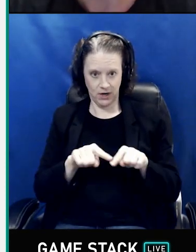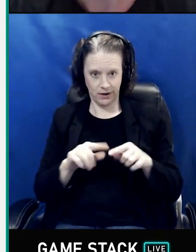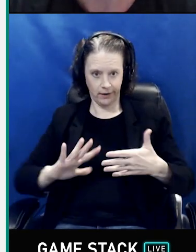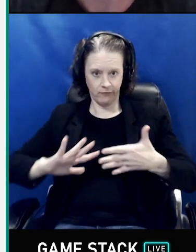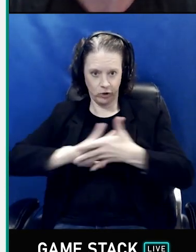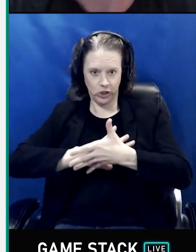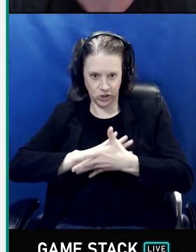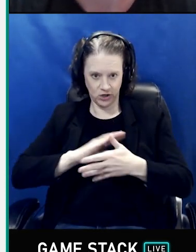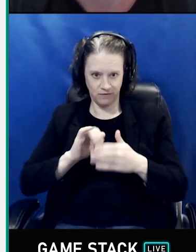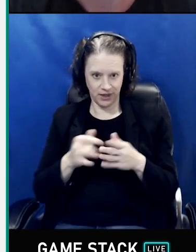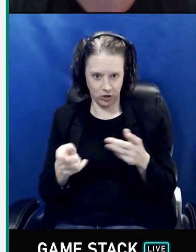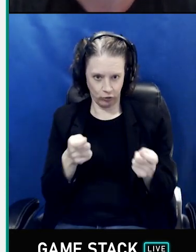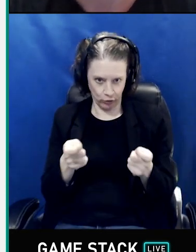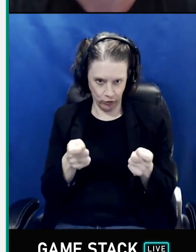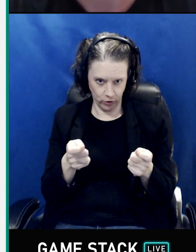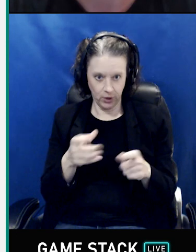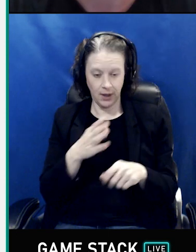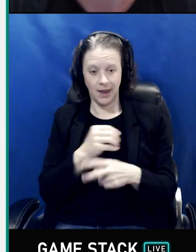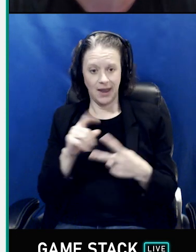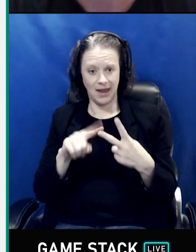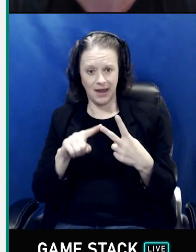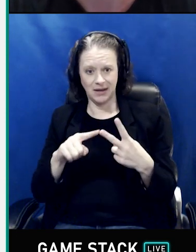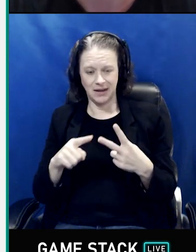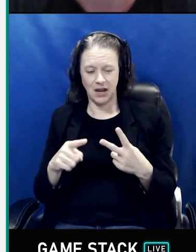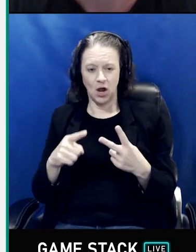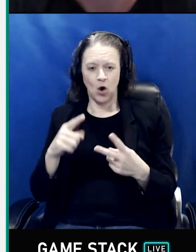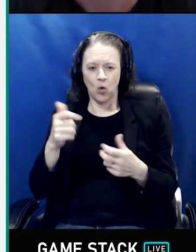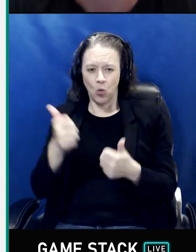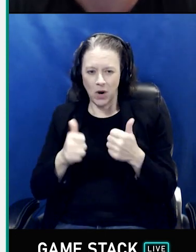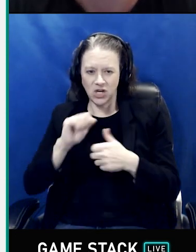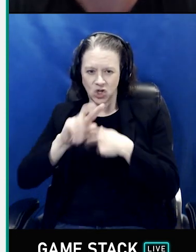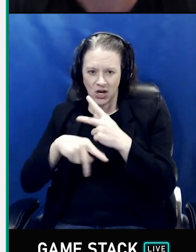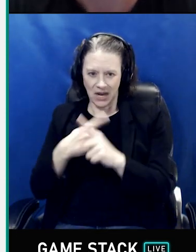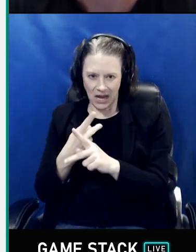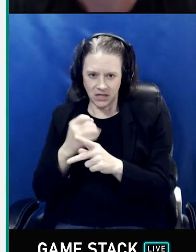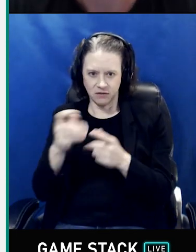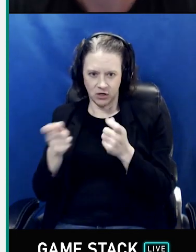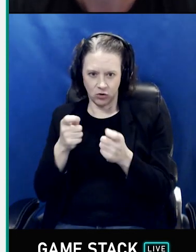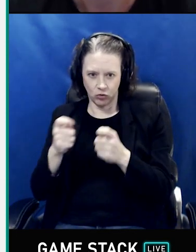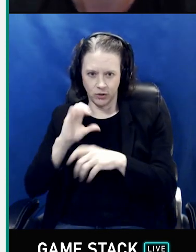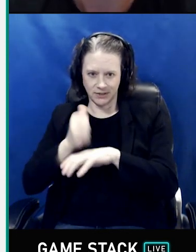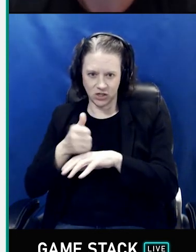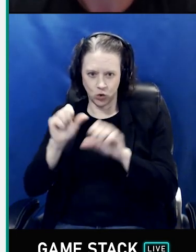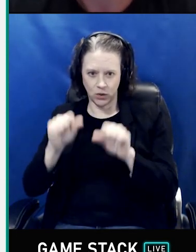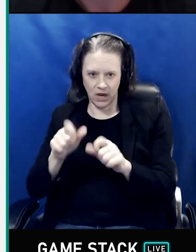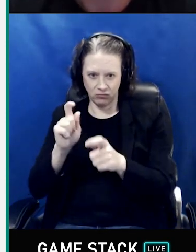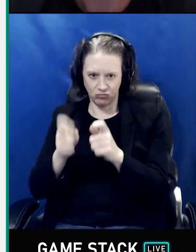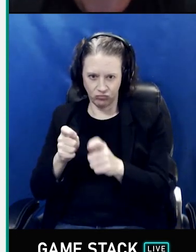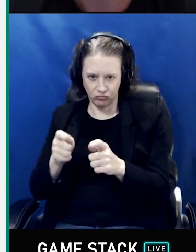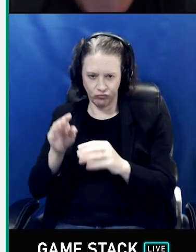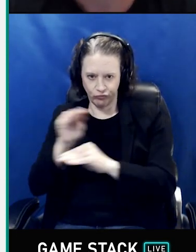as well as the lack of customization that is possible for some control sets. In terms of neutral sentiments,